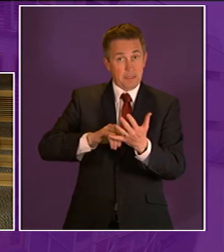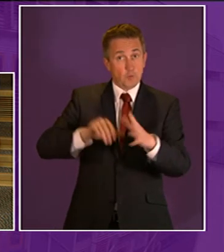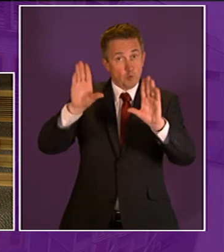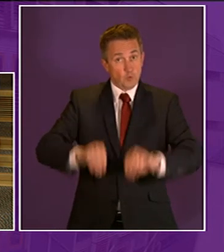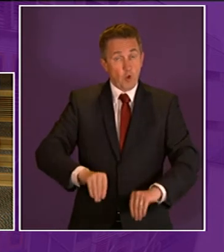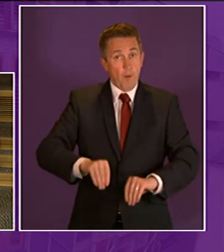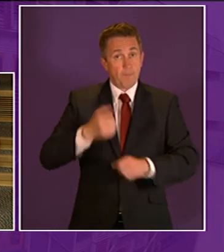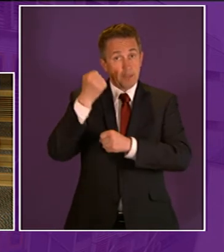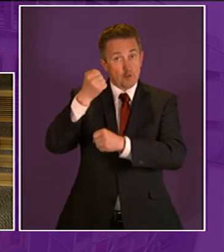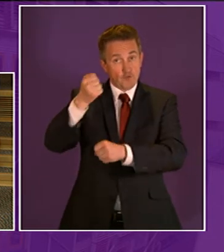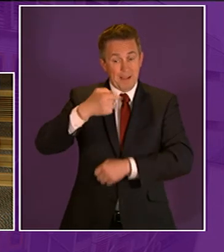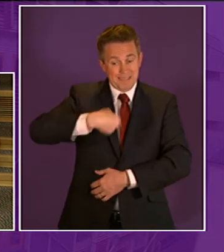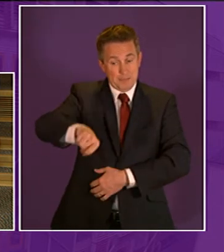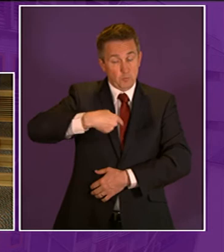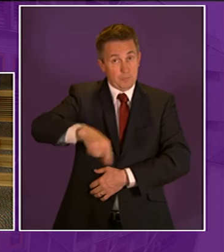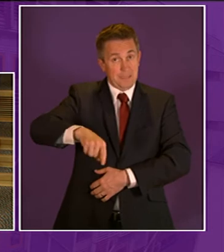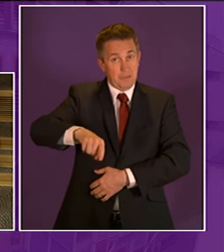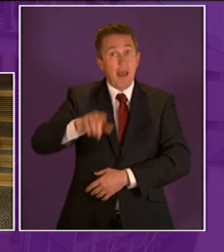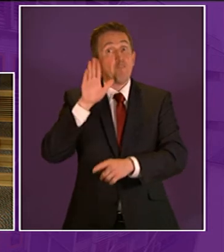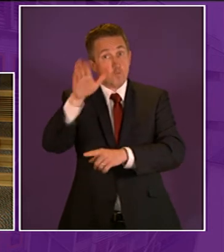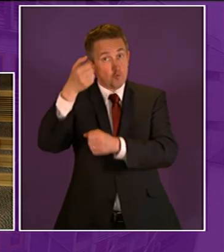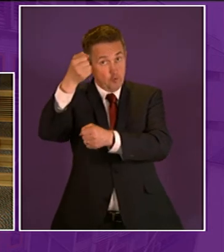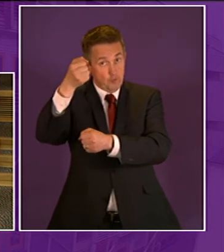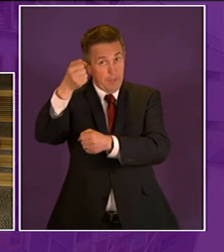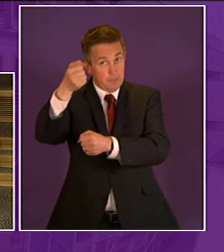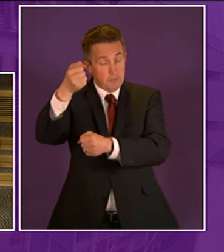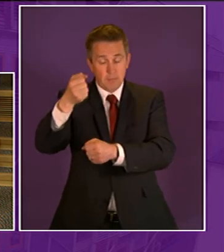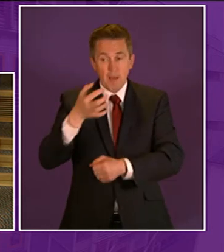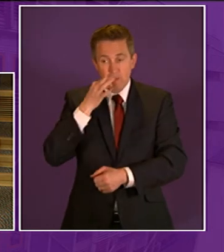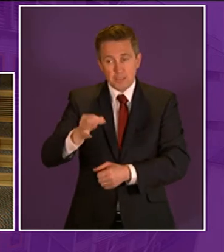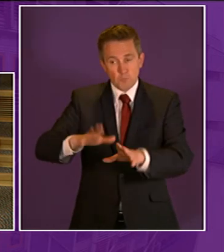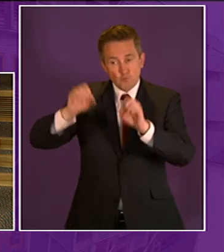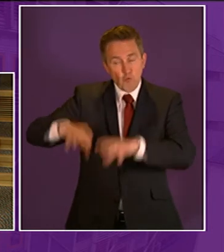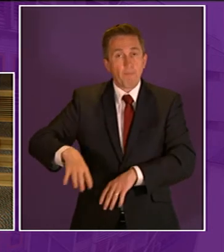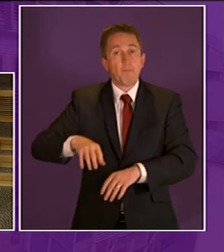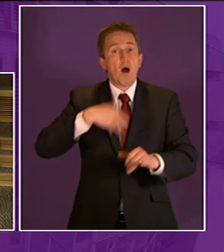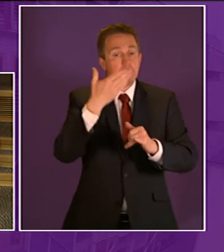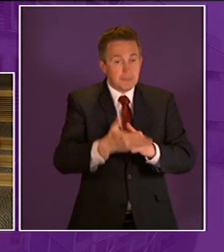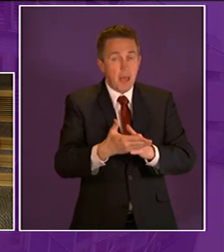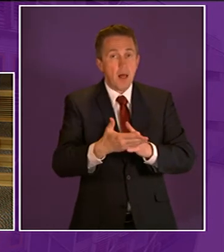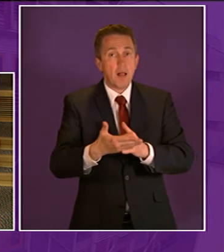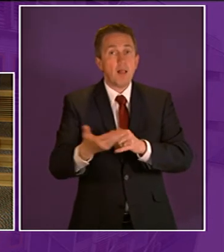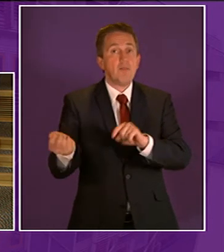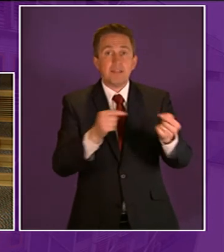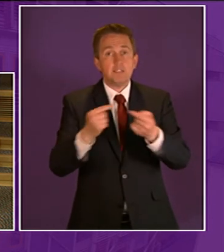due to take place this week and going forward while the process of active dispute resolution is in progress.